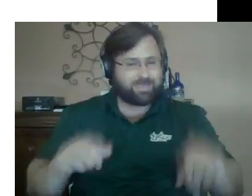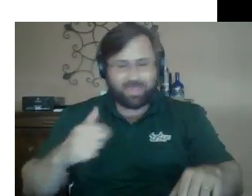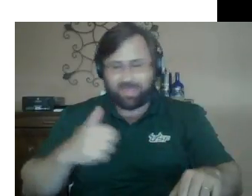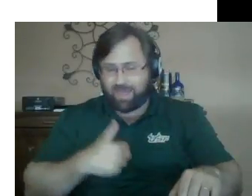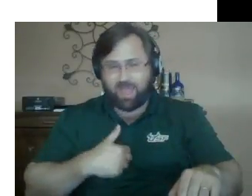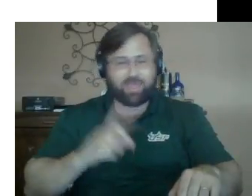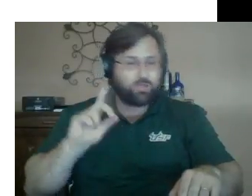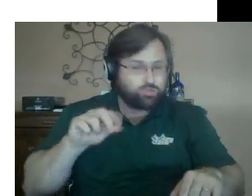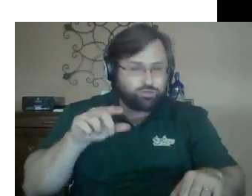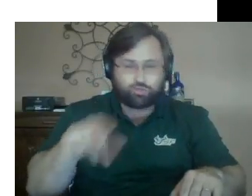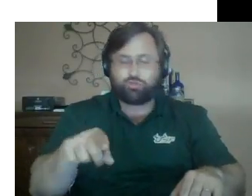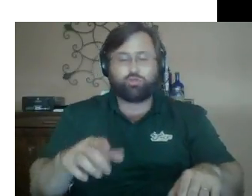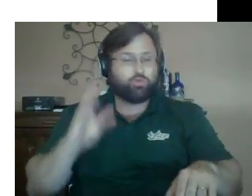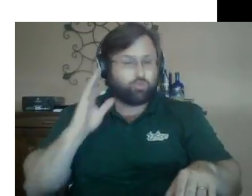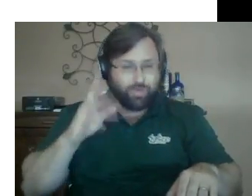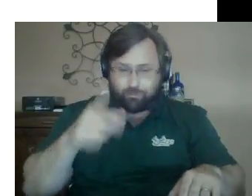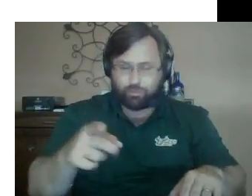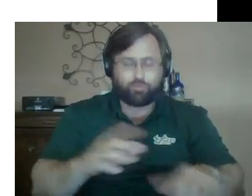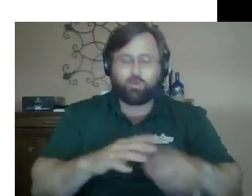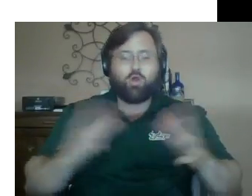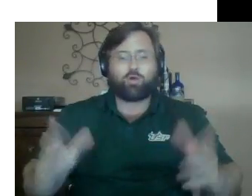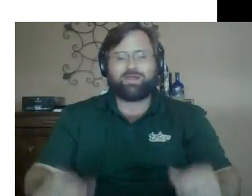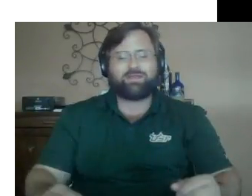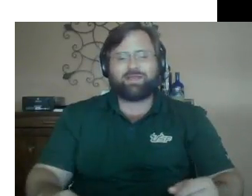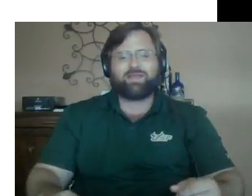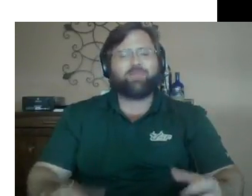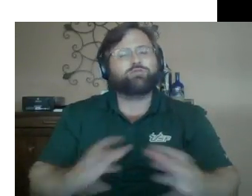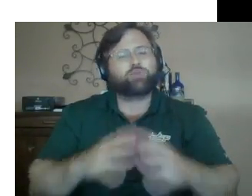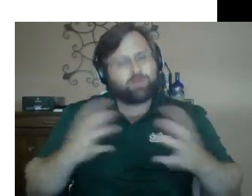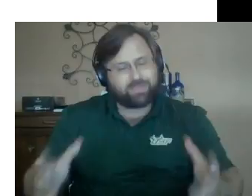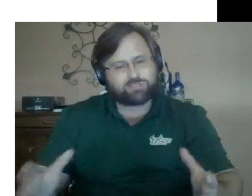can I do you will you or anything like that those are all English